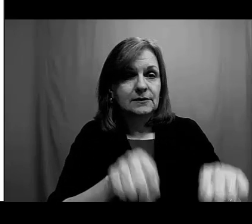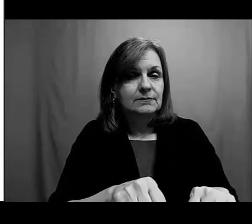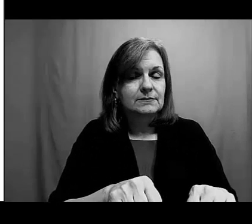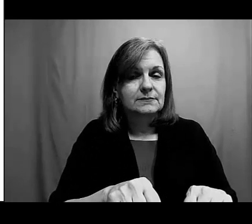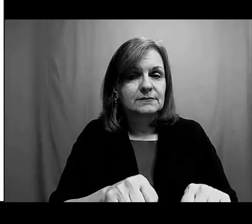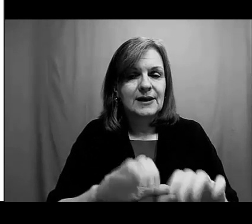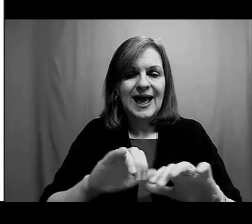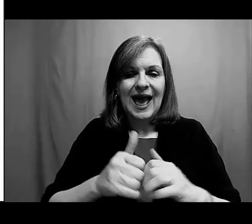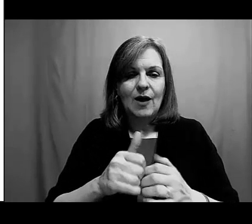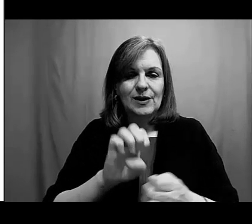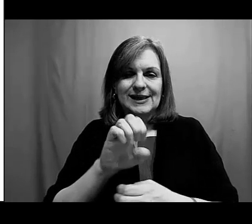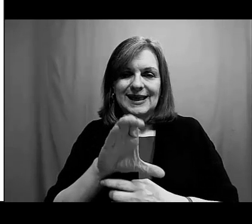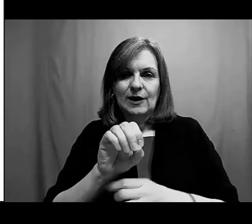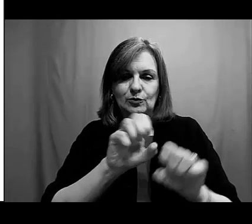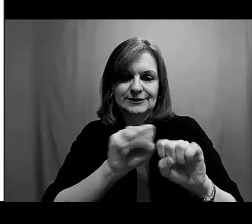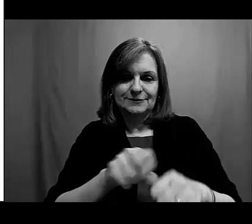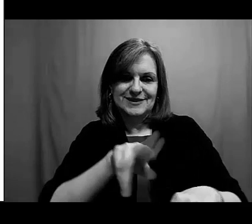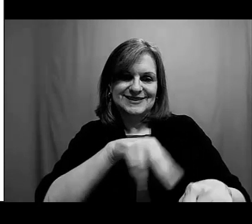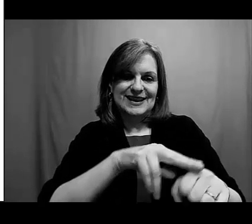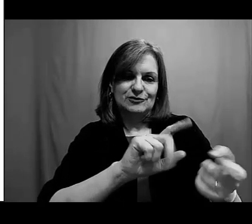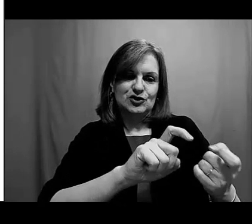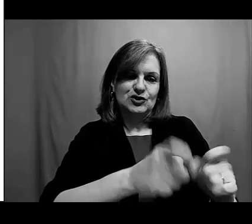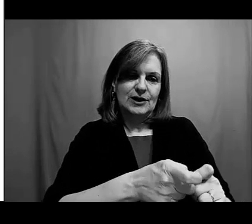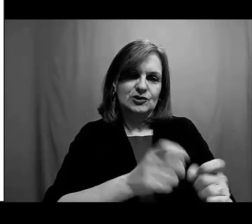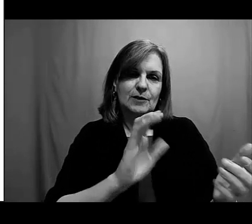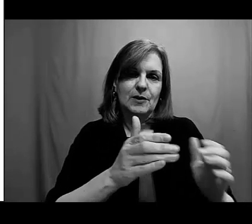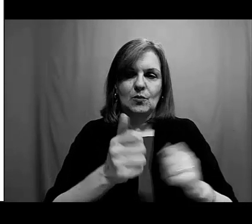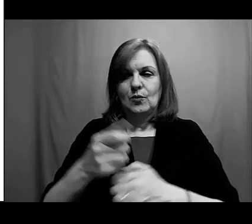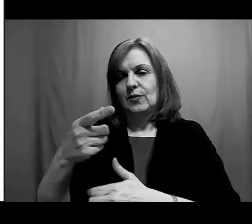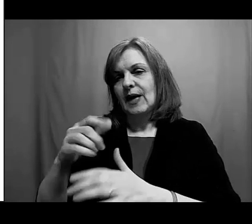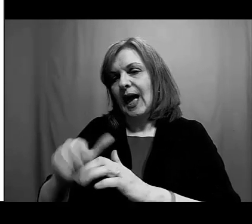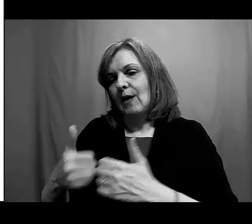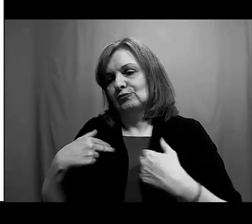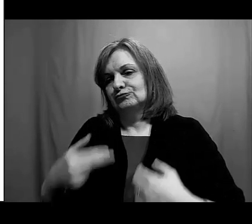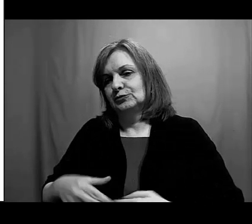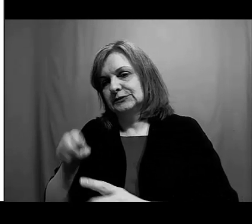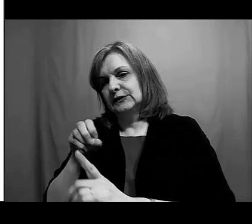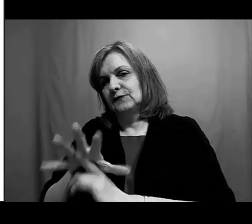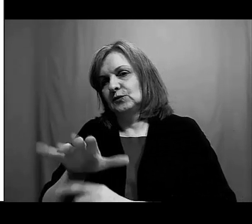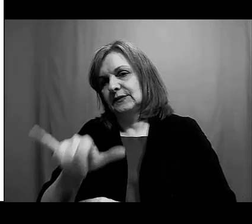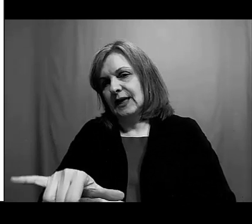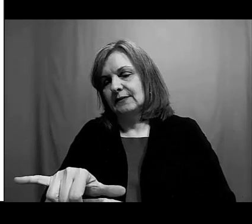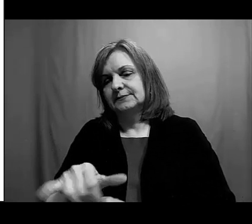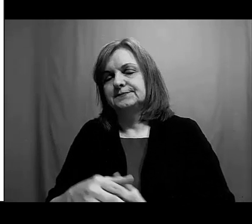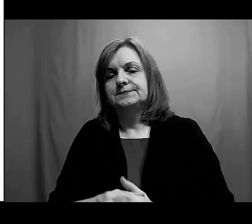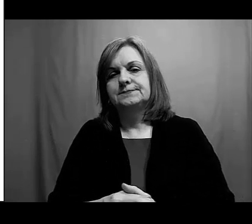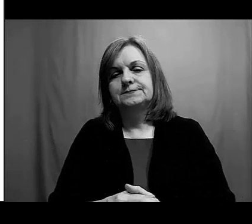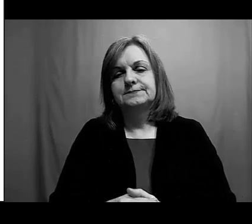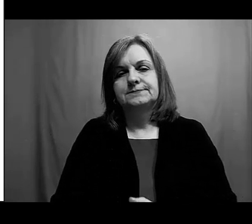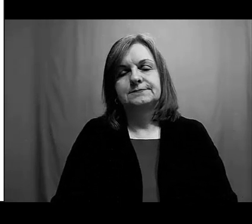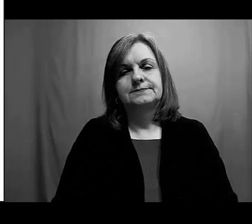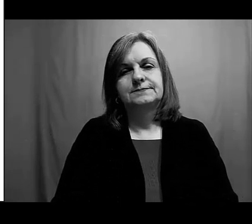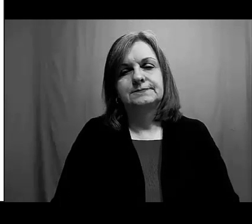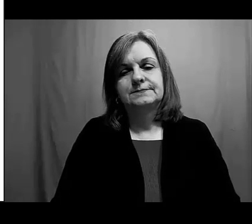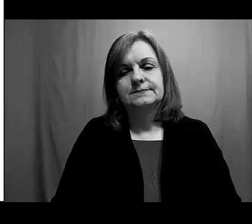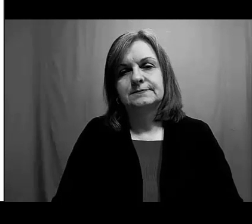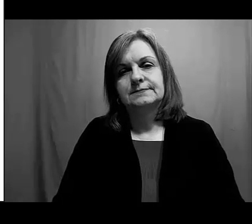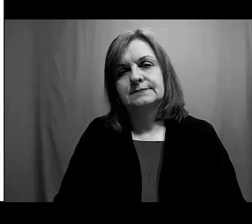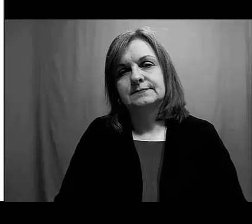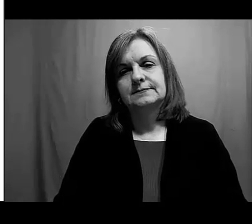how to make change - how do they naturally change vs. what are we doing to them and thinking about